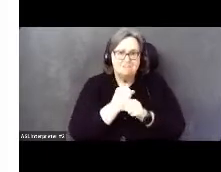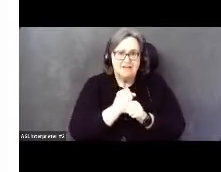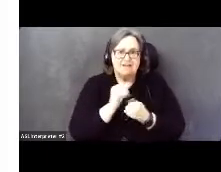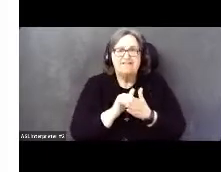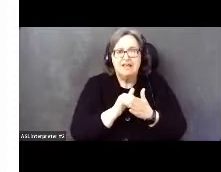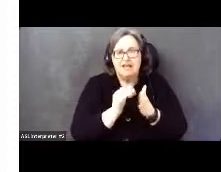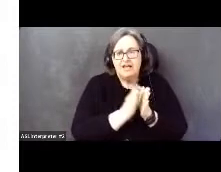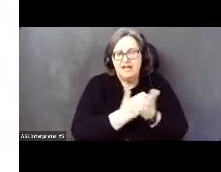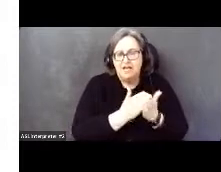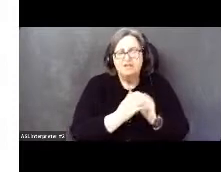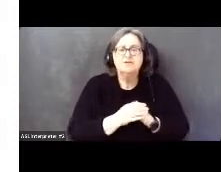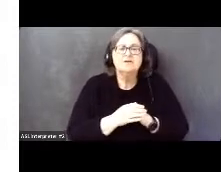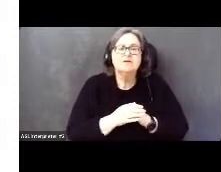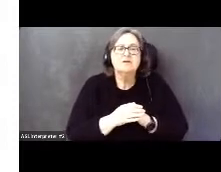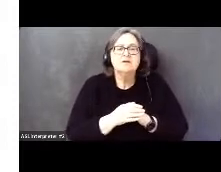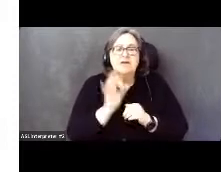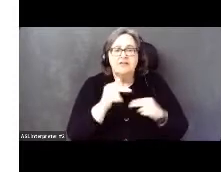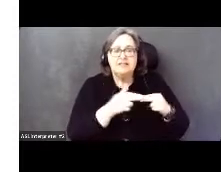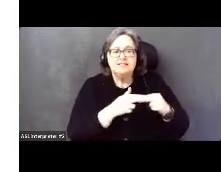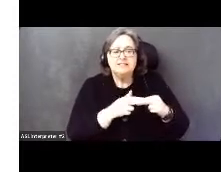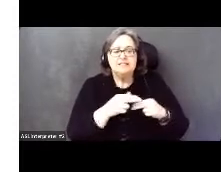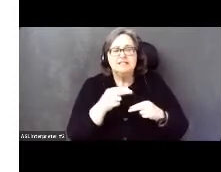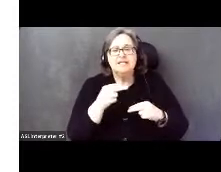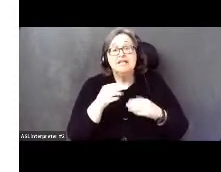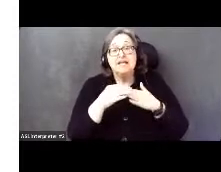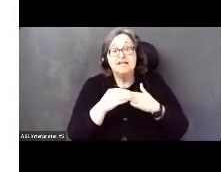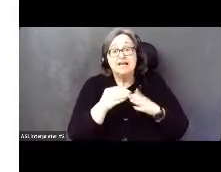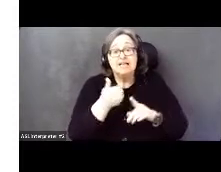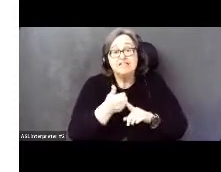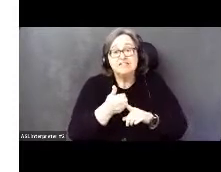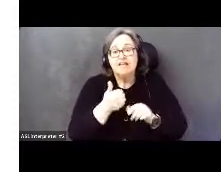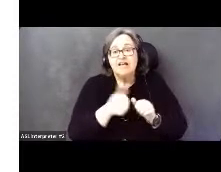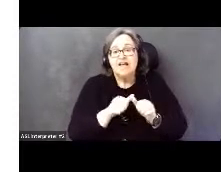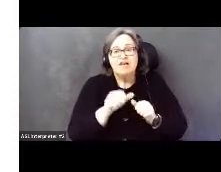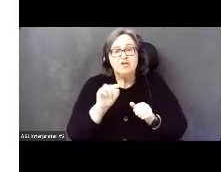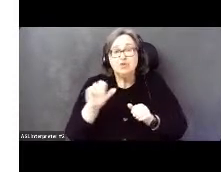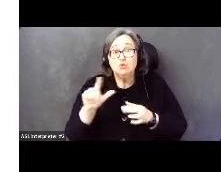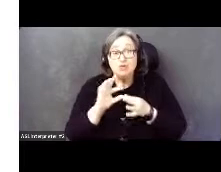the slide is to let you know the guide itself and every tool associated with it is on the